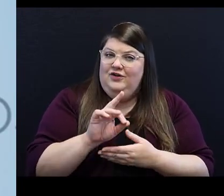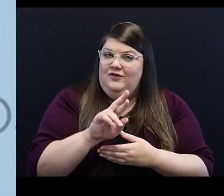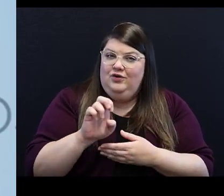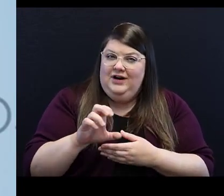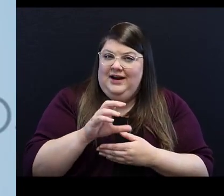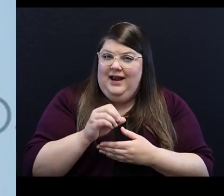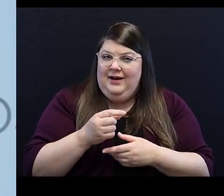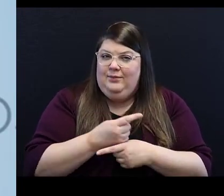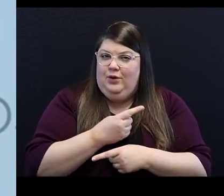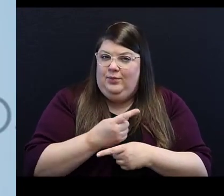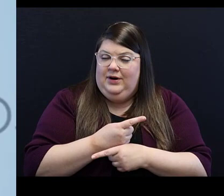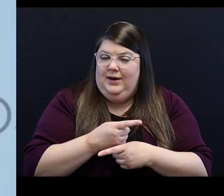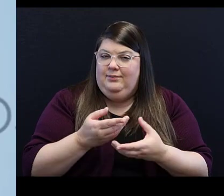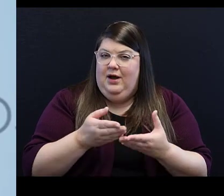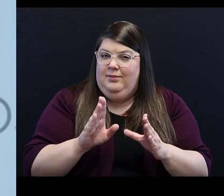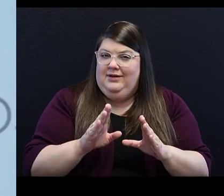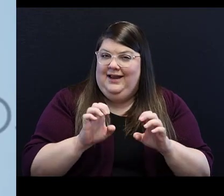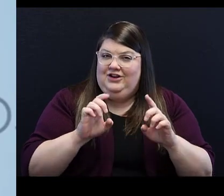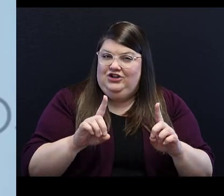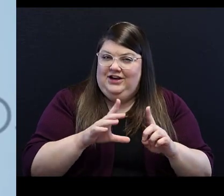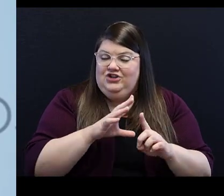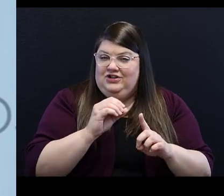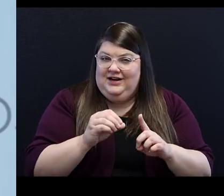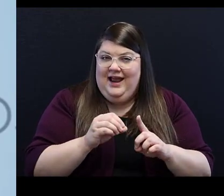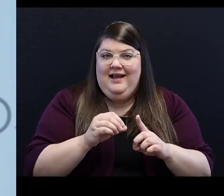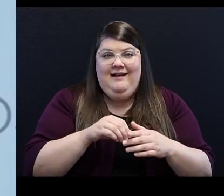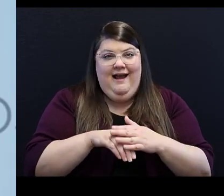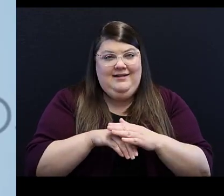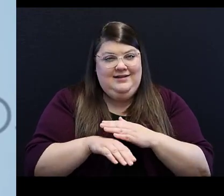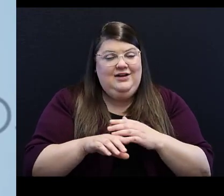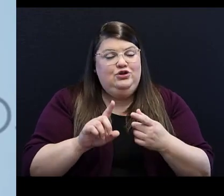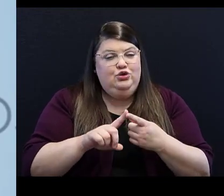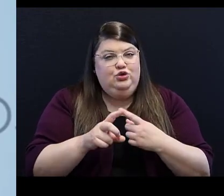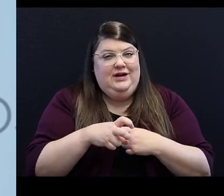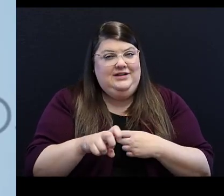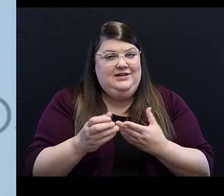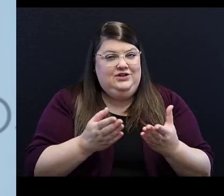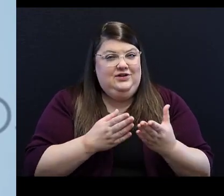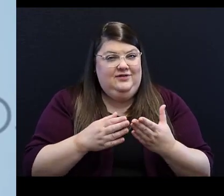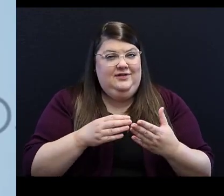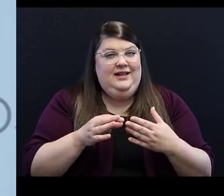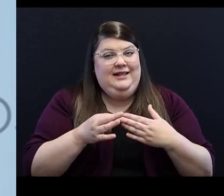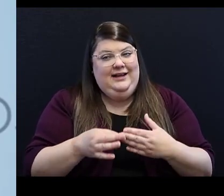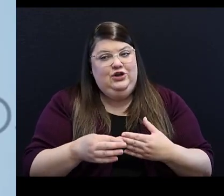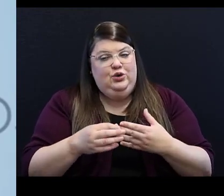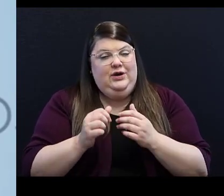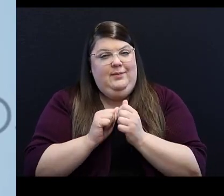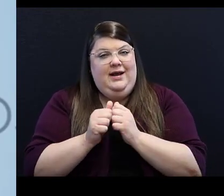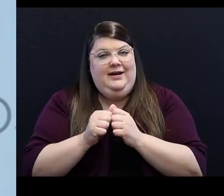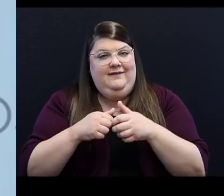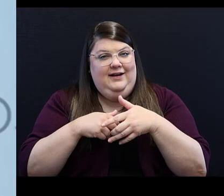(FAPE), as well as access to transition services that lead to competitive integrated employment.